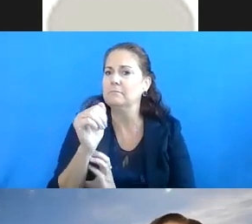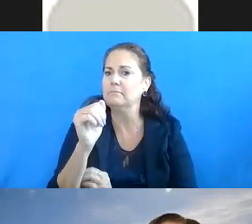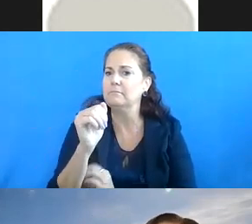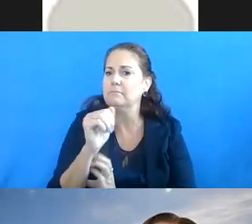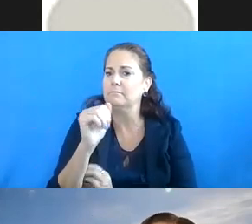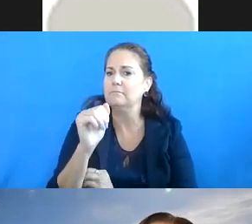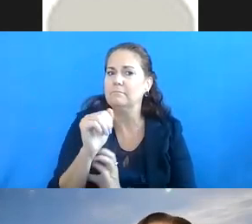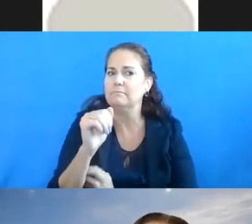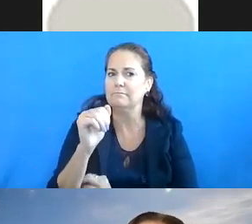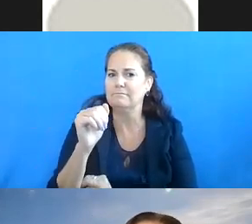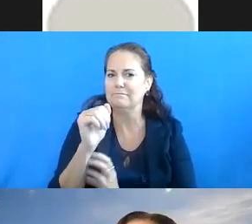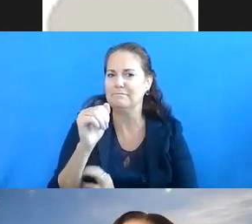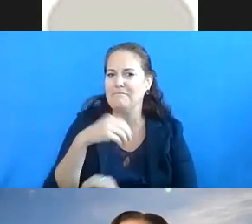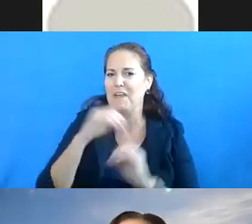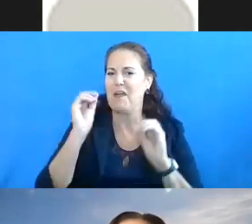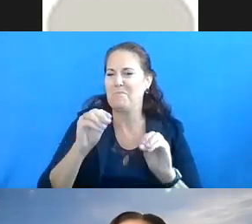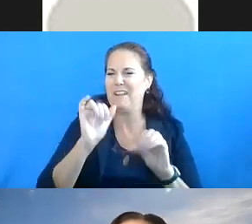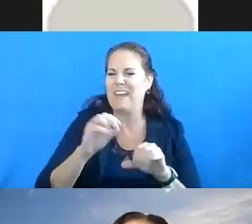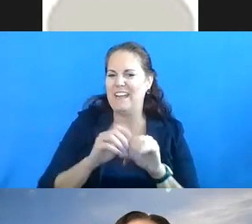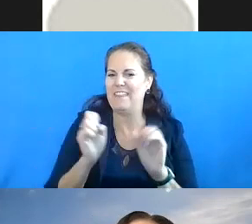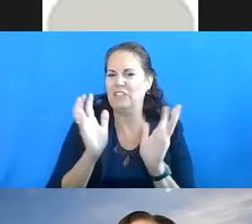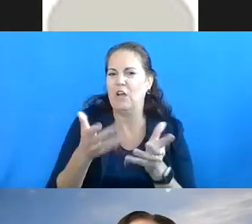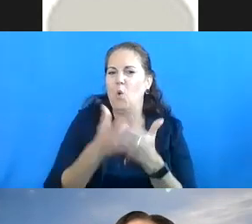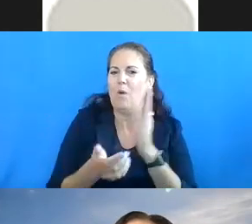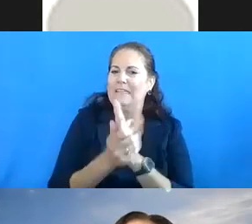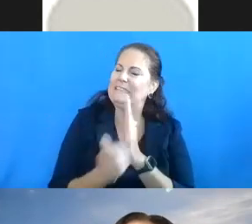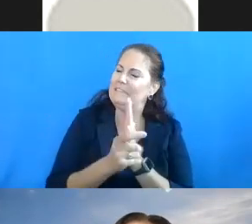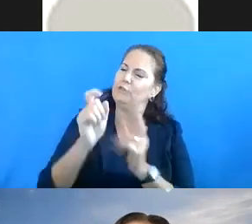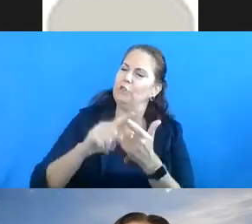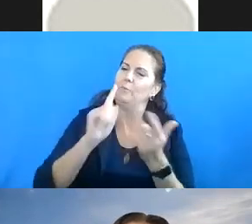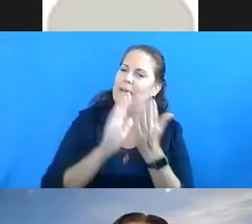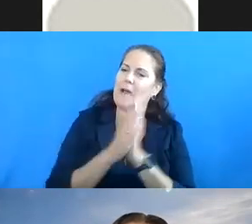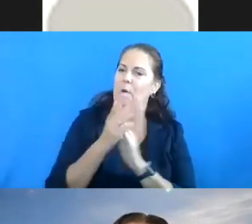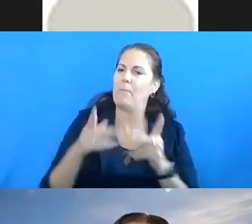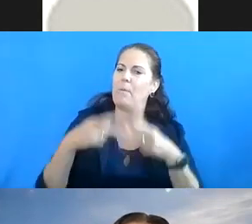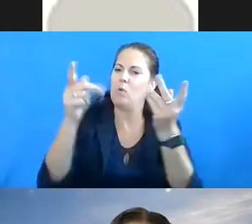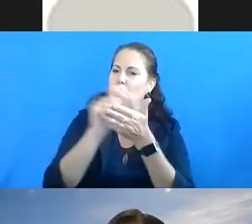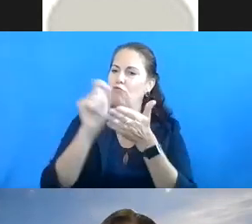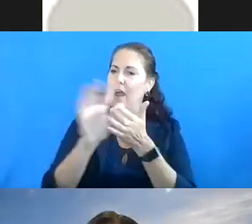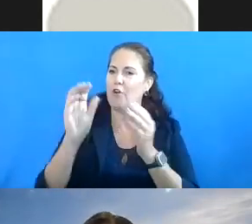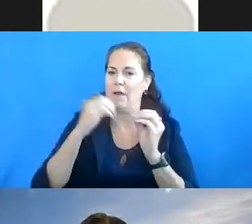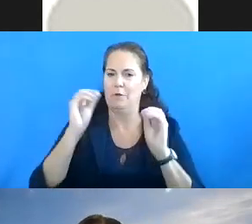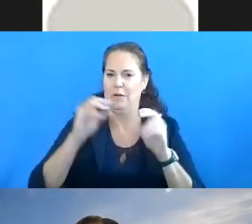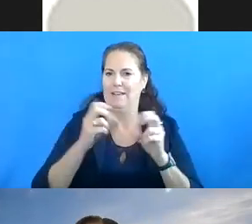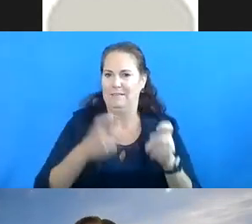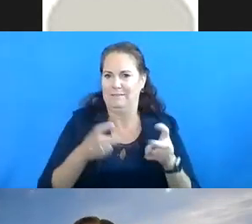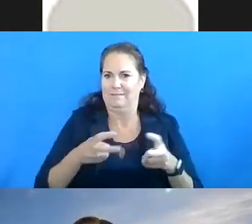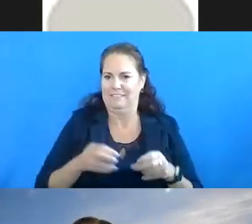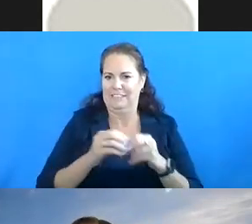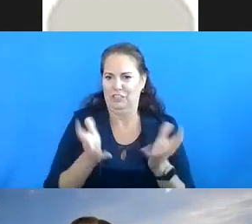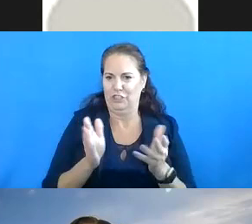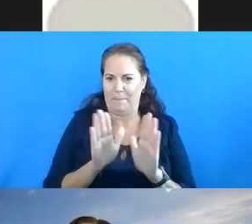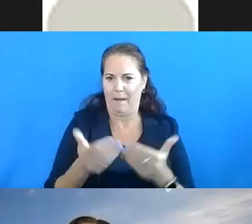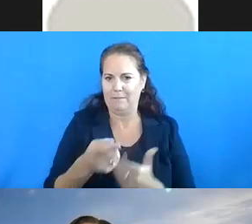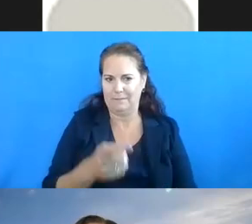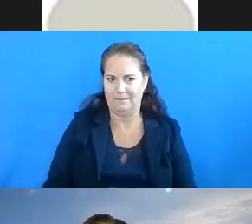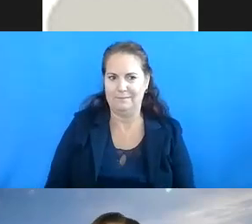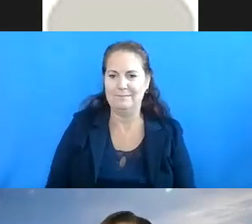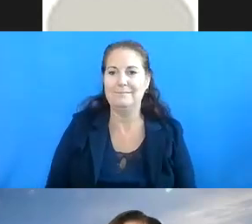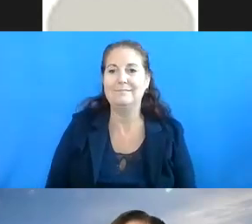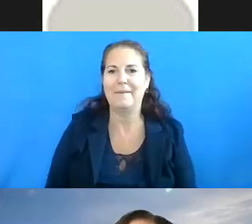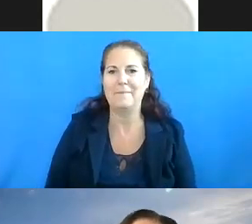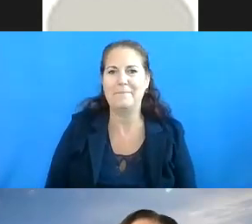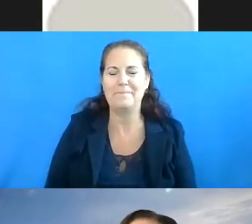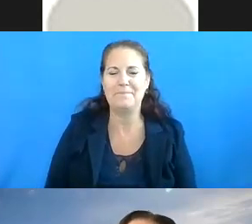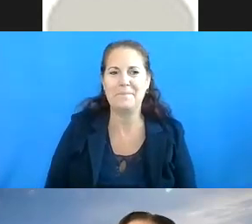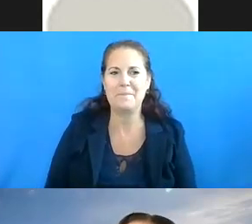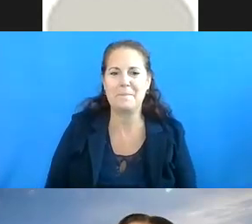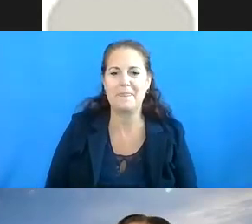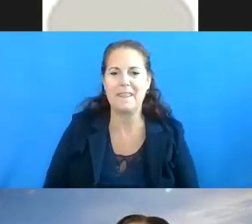I am putting that question in the chat box. What skills do you need to become a proposal writer?